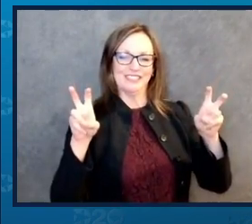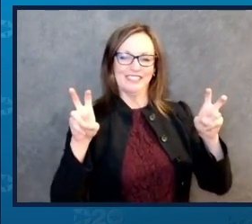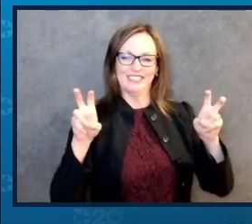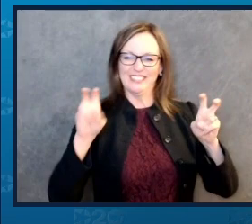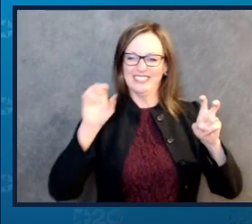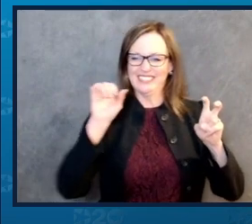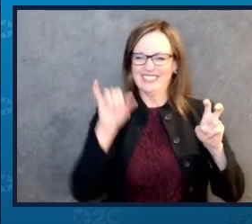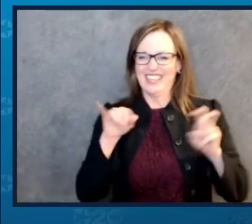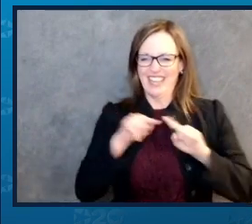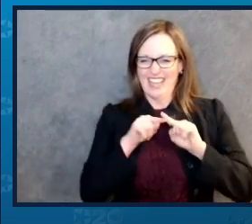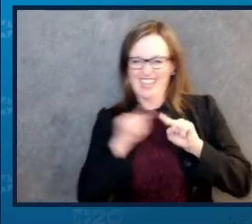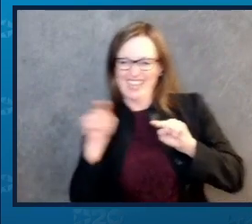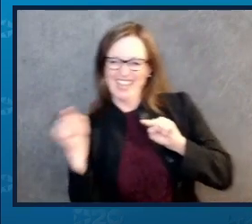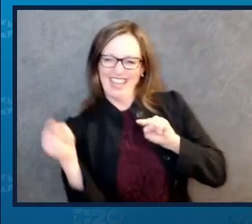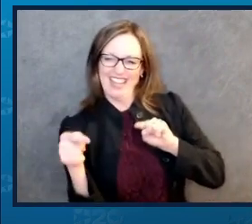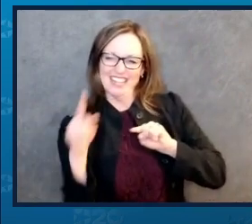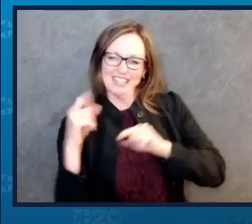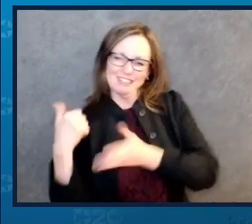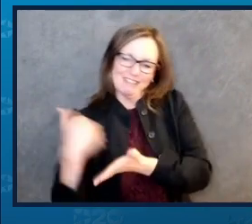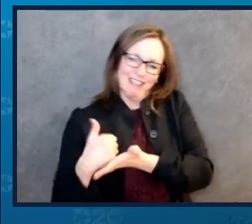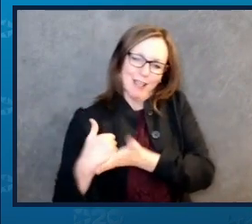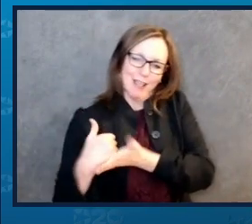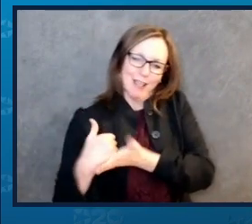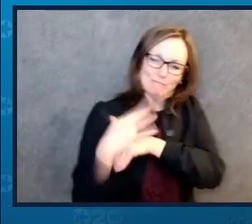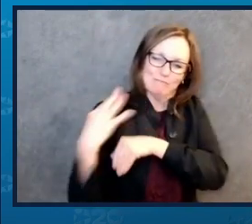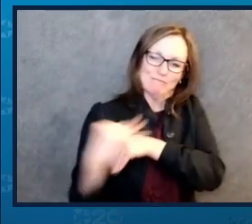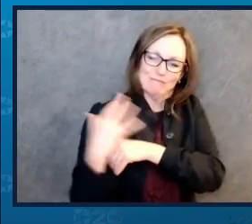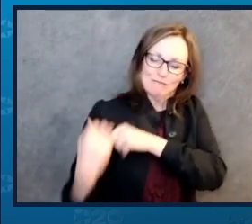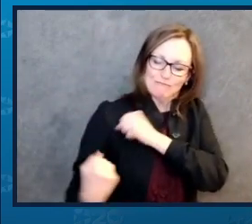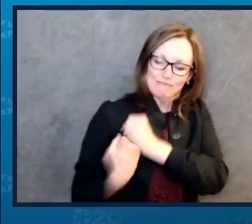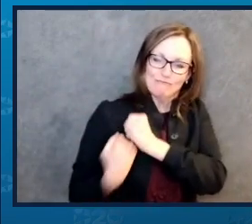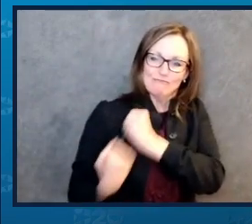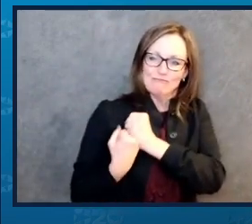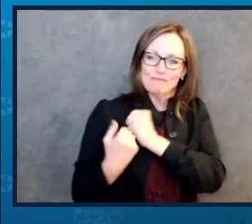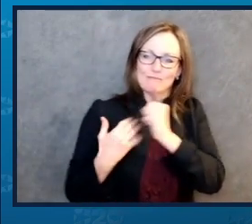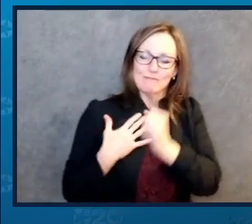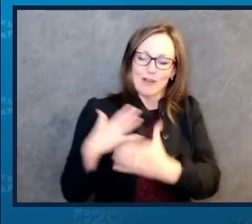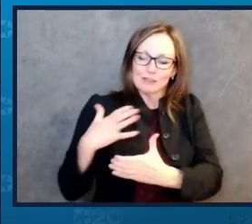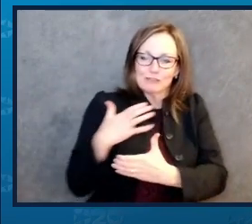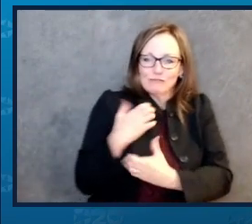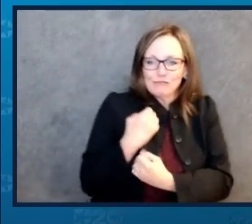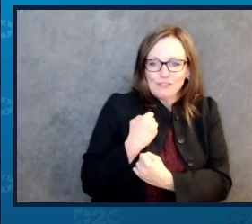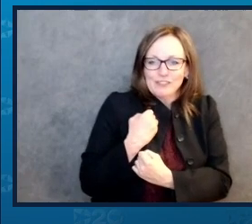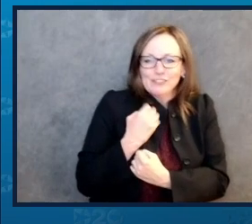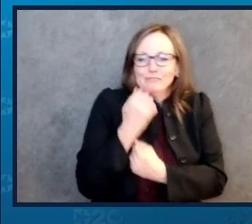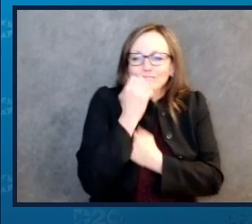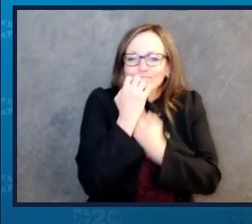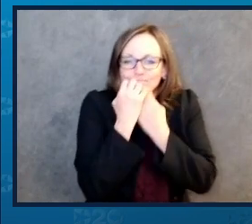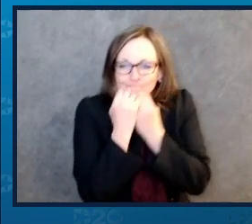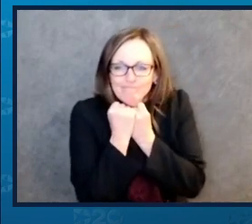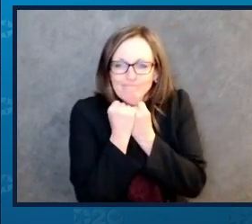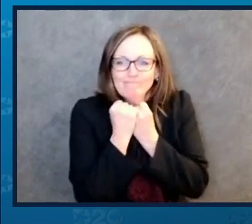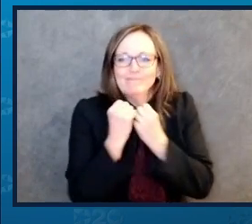FAMILY IS MY BELOVED ALPHA KAPPA